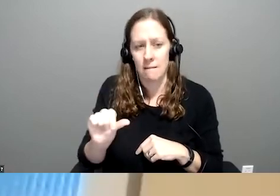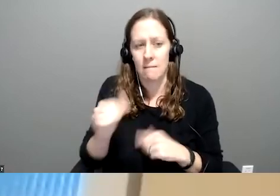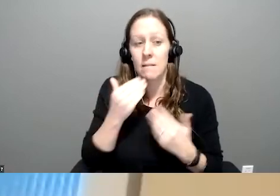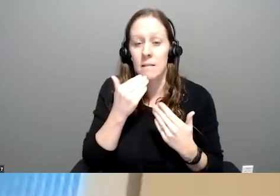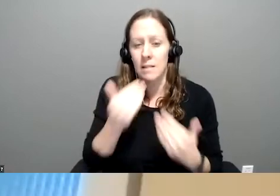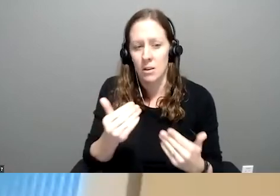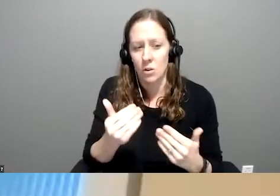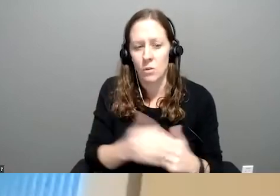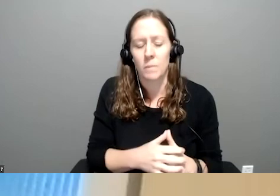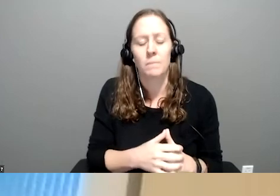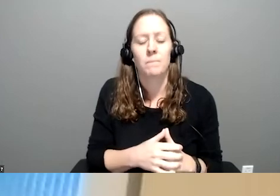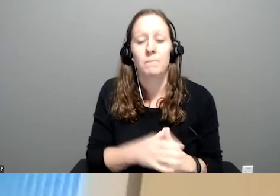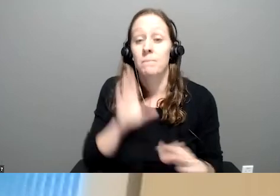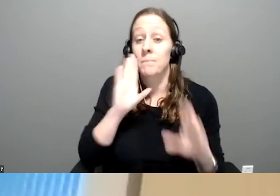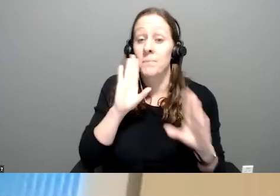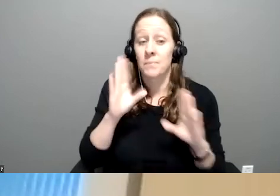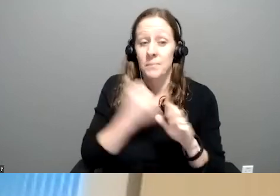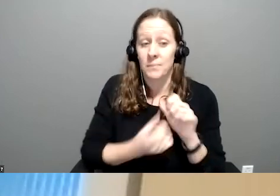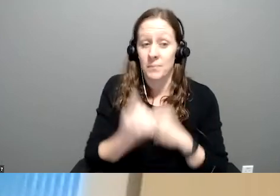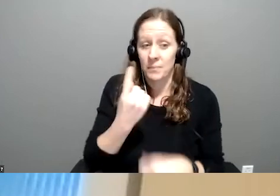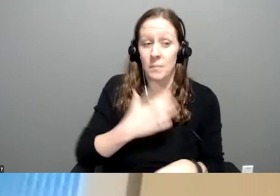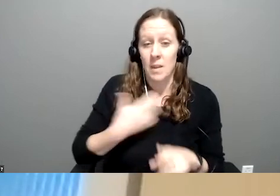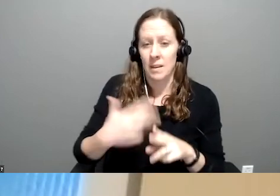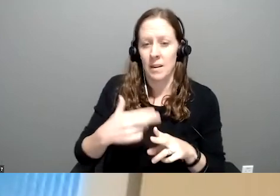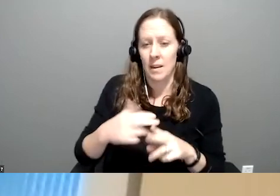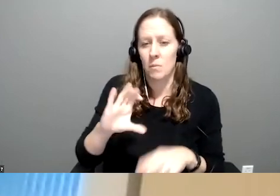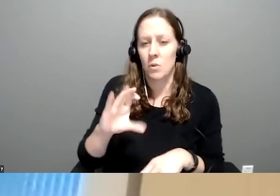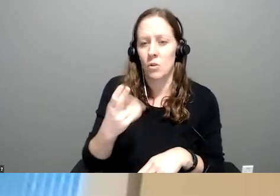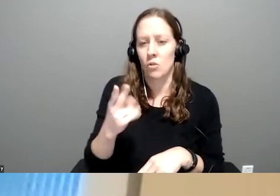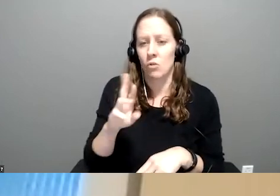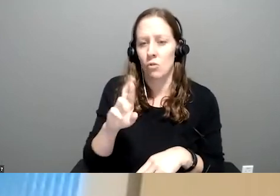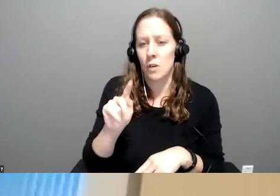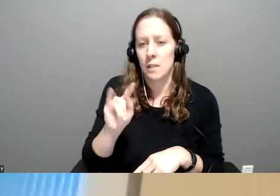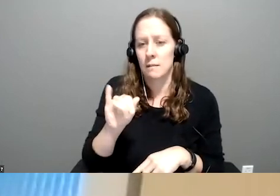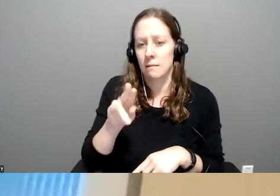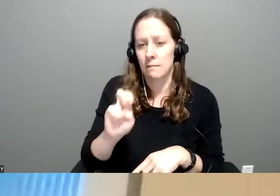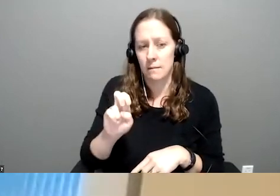Hello everyone. My name is Christine Zannier. Thank you Alec